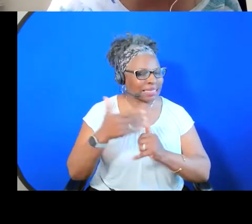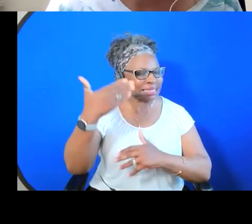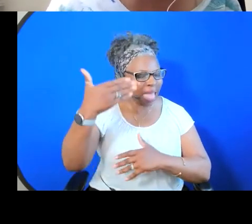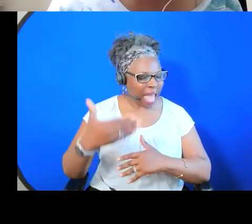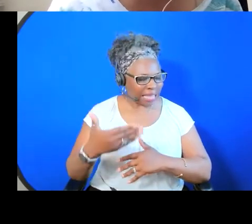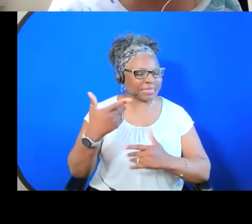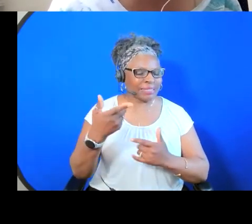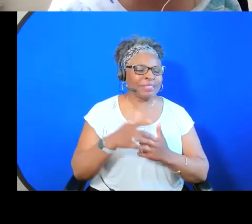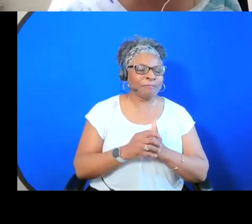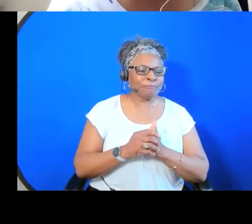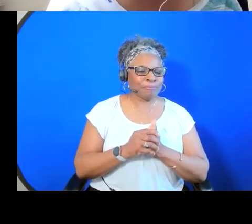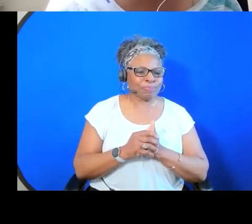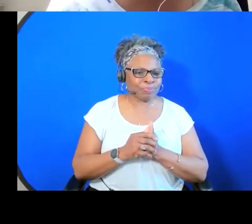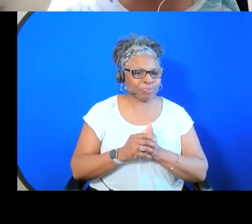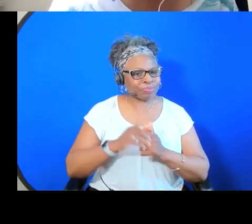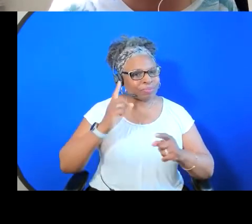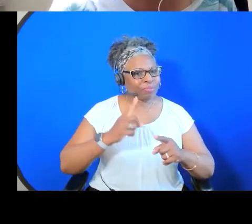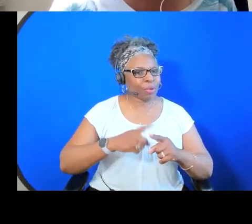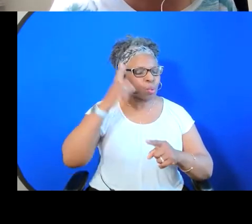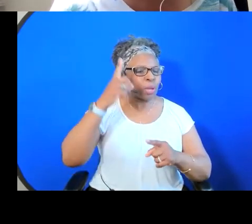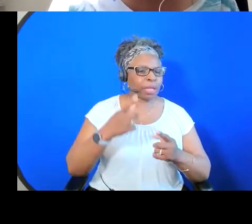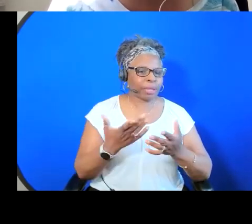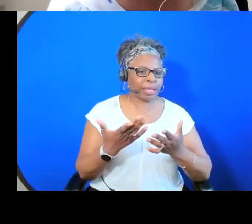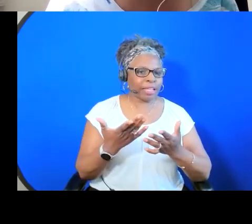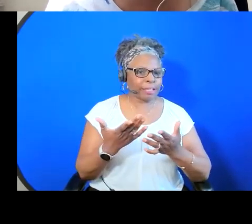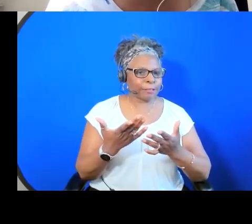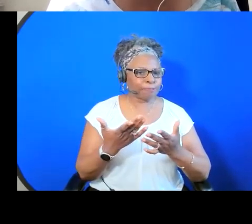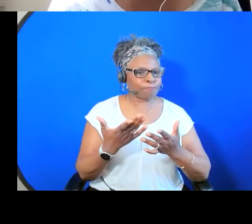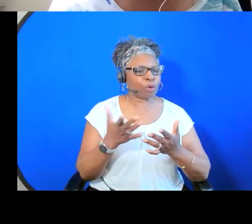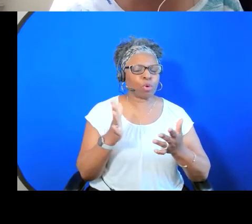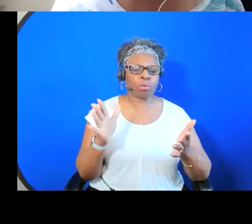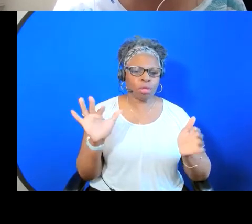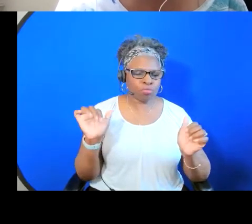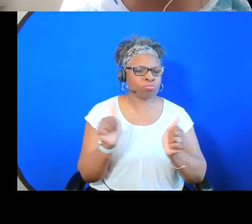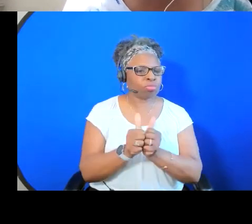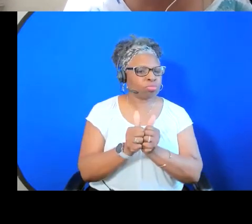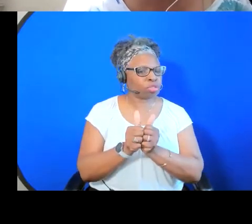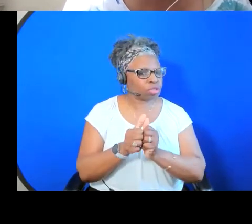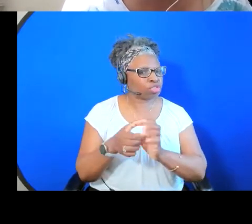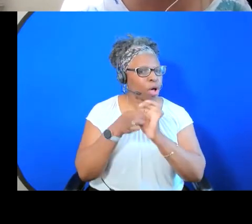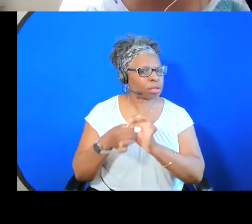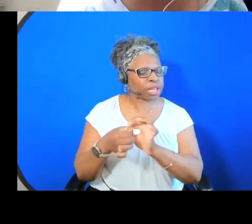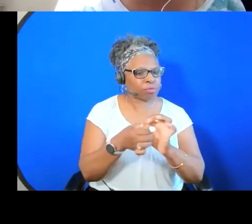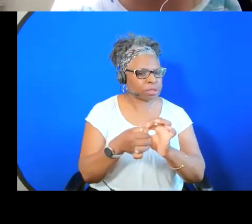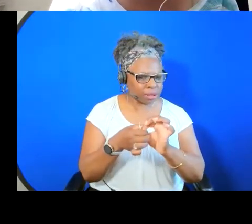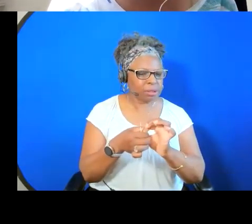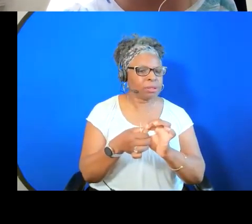And this is just a quick, quick call for solidarity. So, at the moment, as you might know, a lot of institutions in Poland,